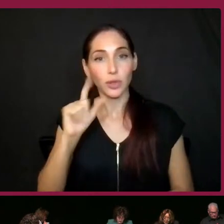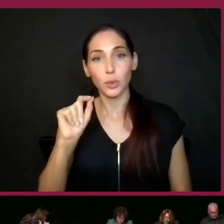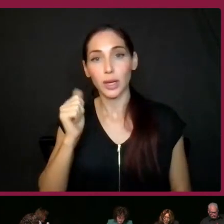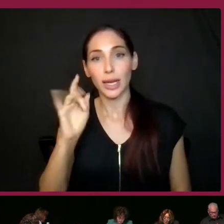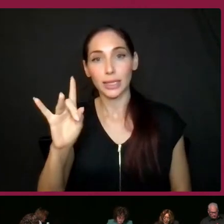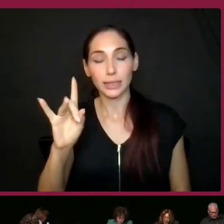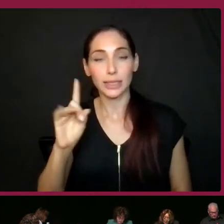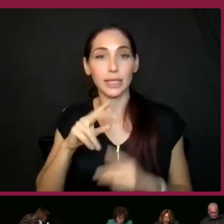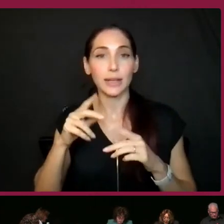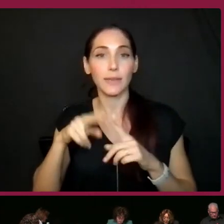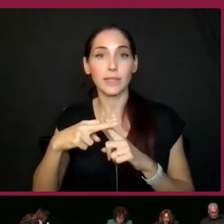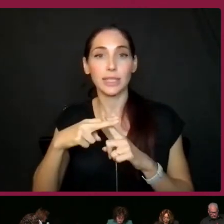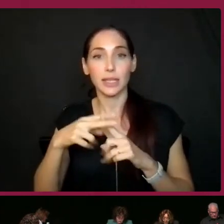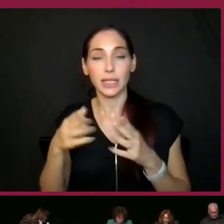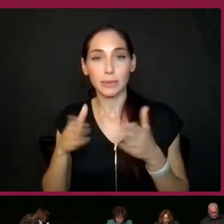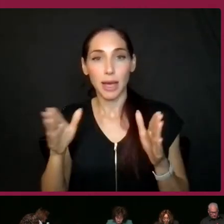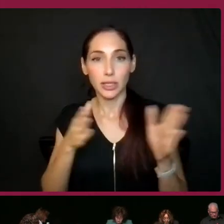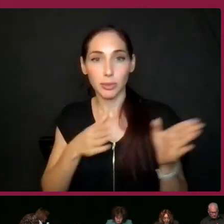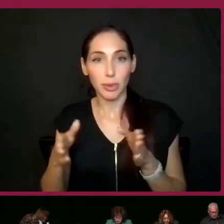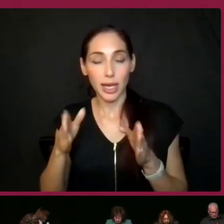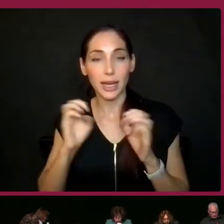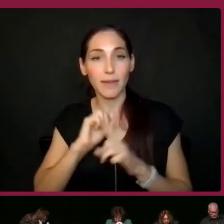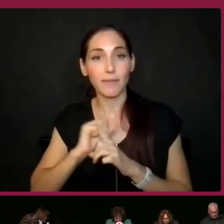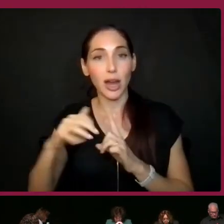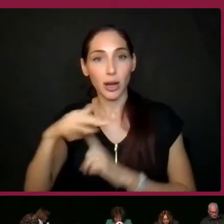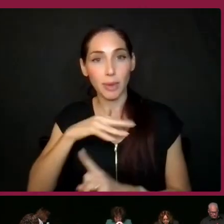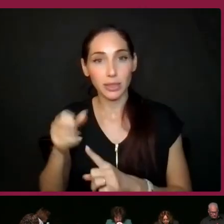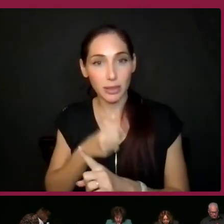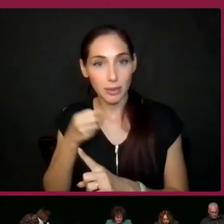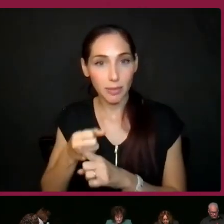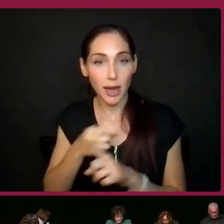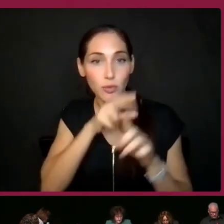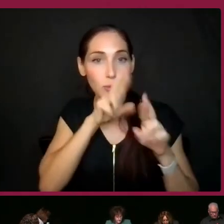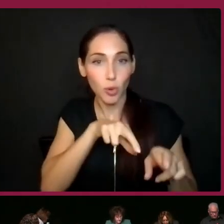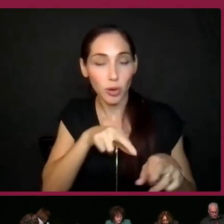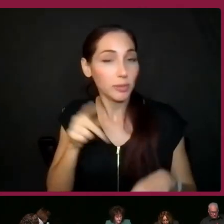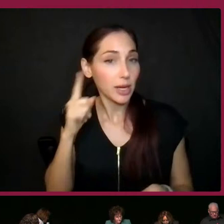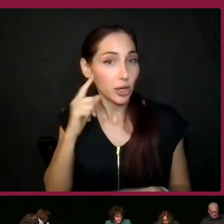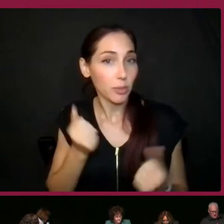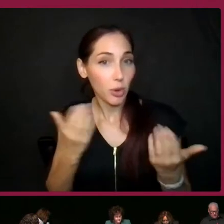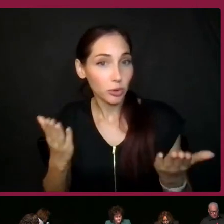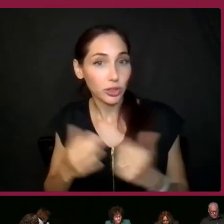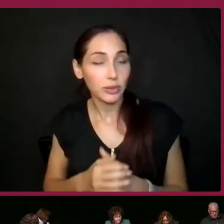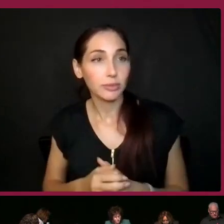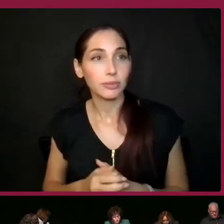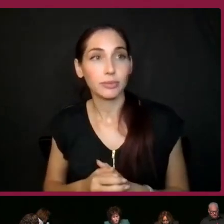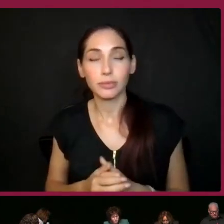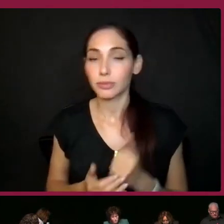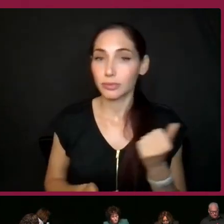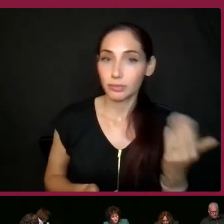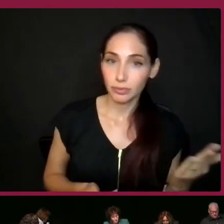Master Plan Environmental Impact Report. May I receive a motion? So moved. Second.